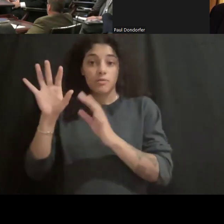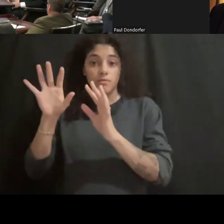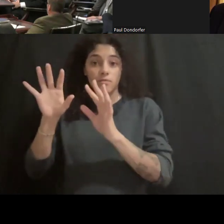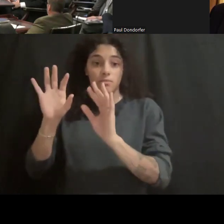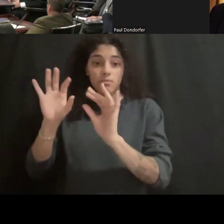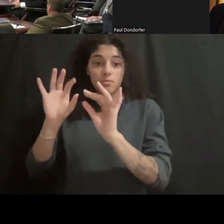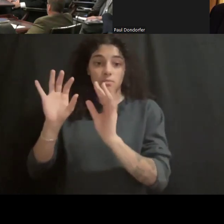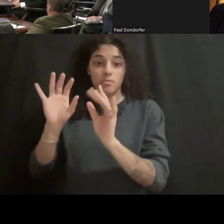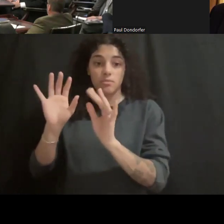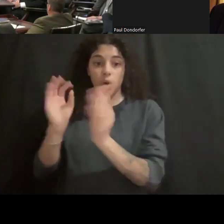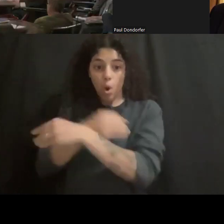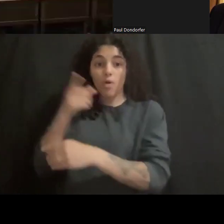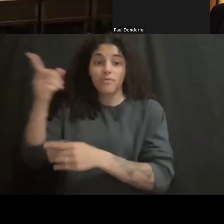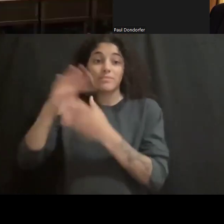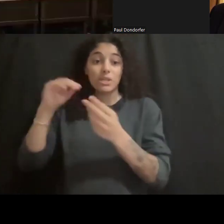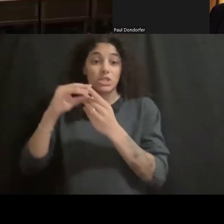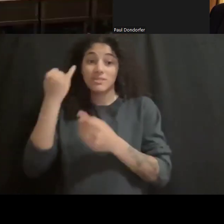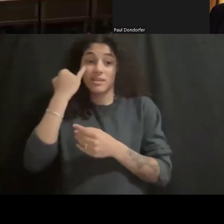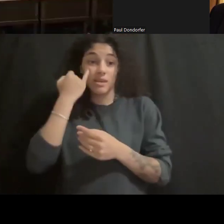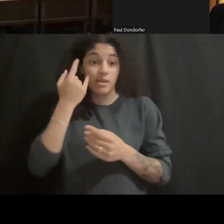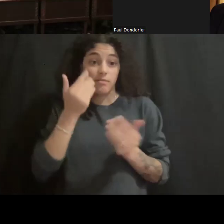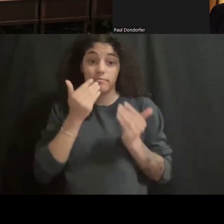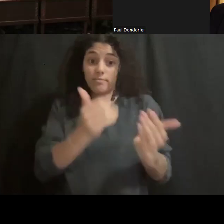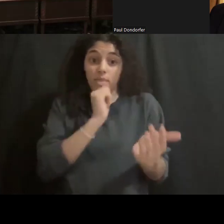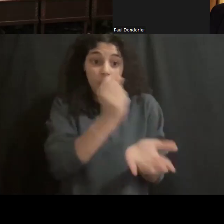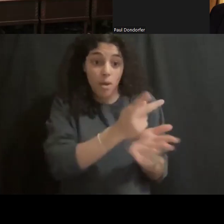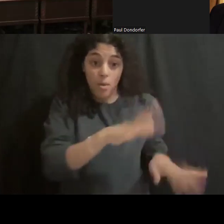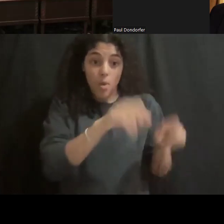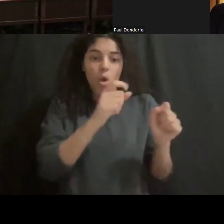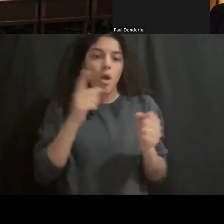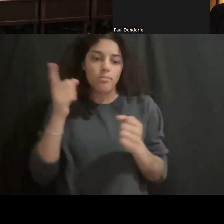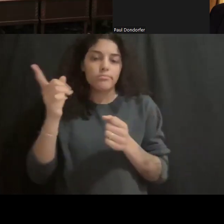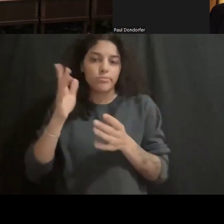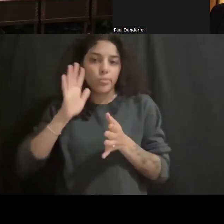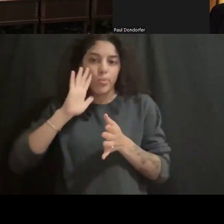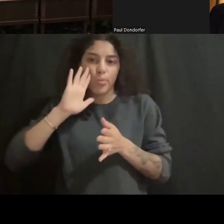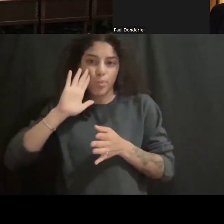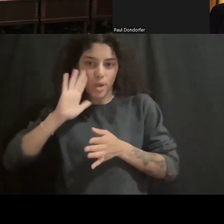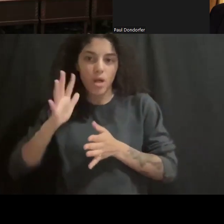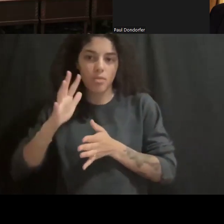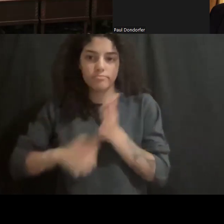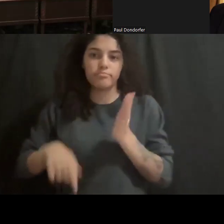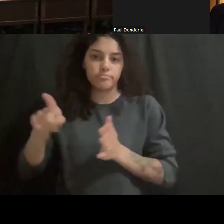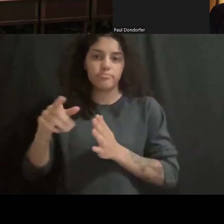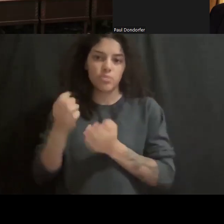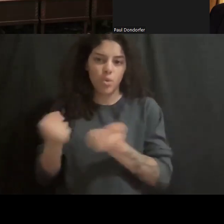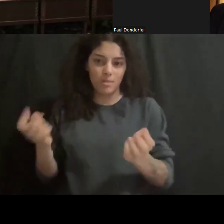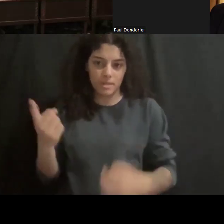remove their equipment I'd like to explain my vote Madam President you know the matter of